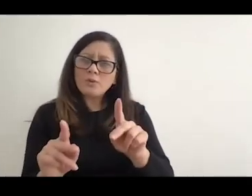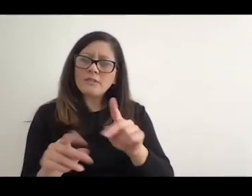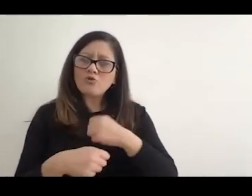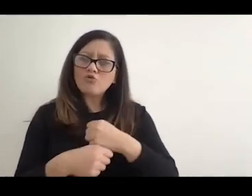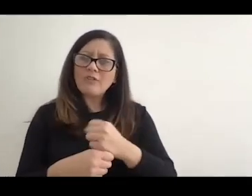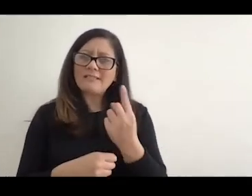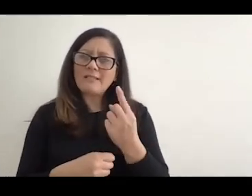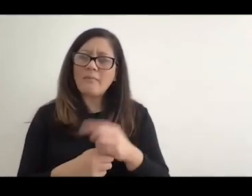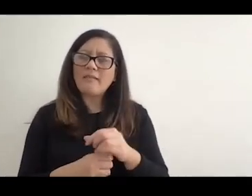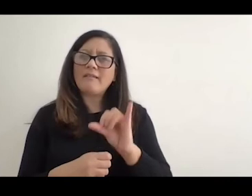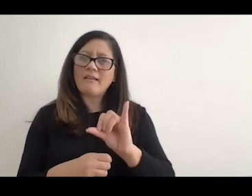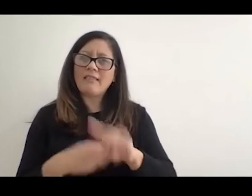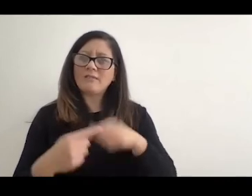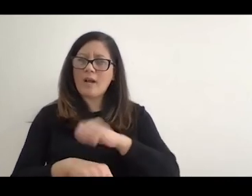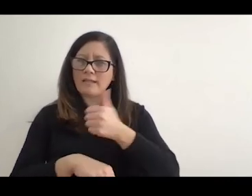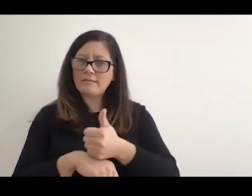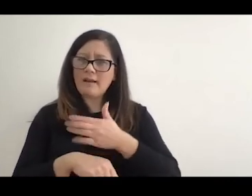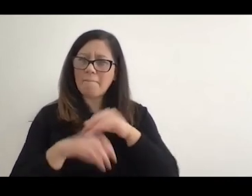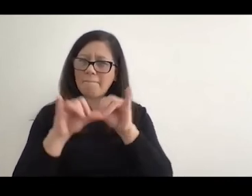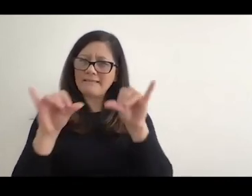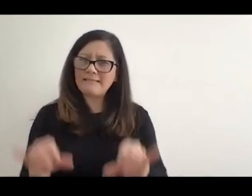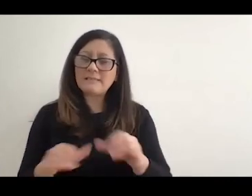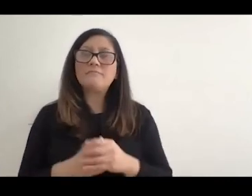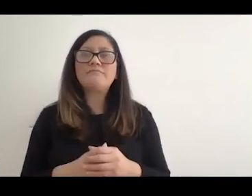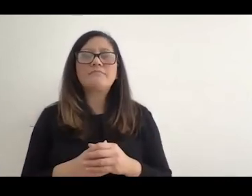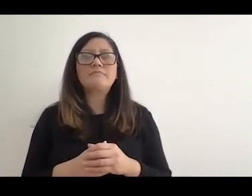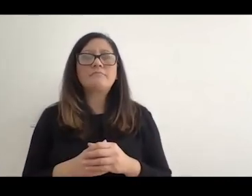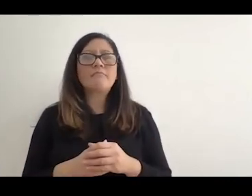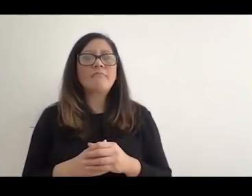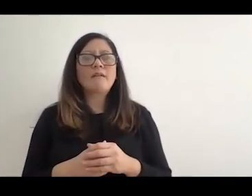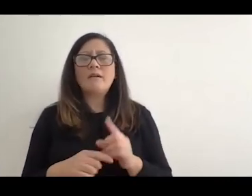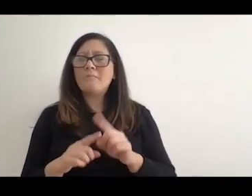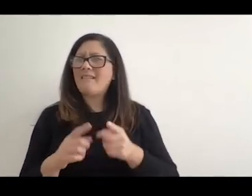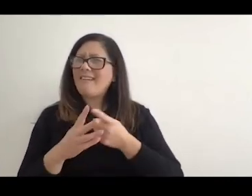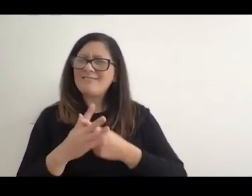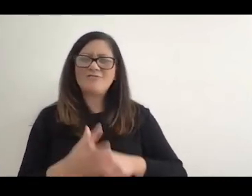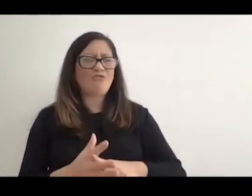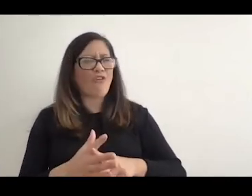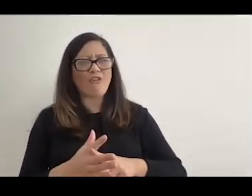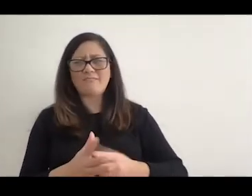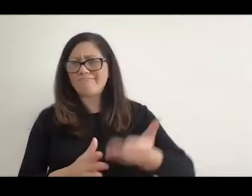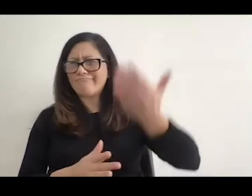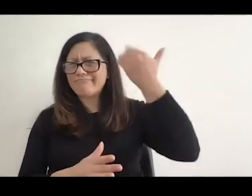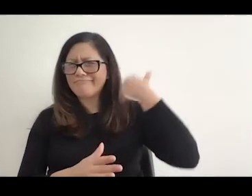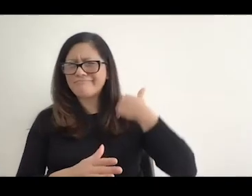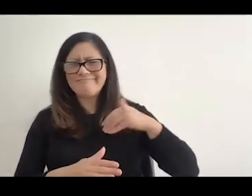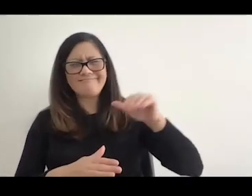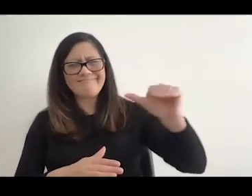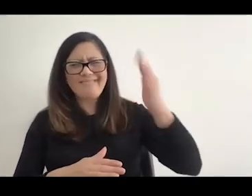I created the disability fashion styling system. But I started talking and asking the question why are there more clothing options for pets than there